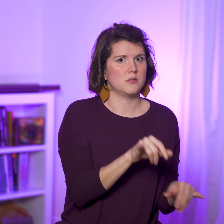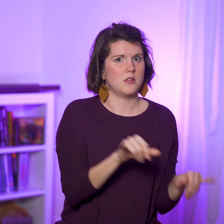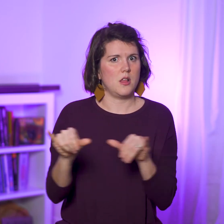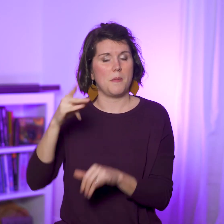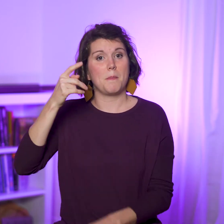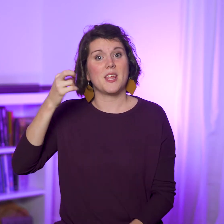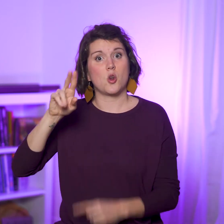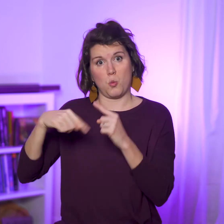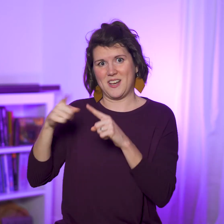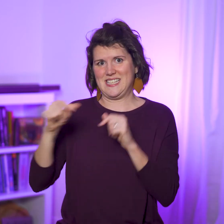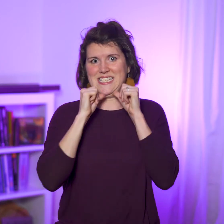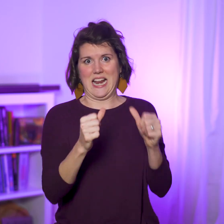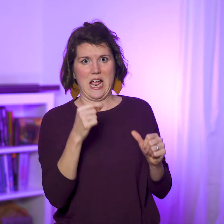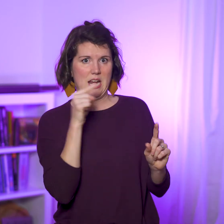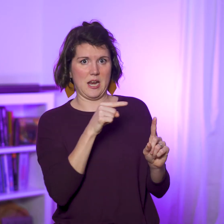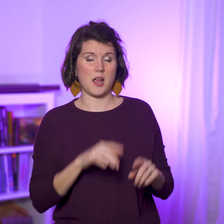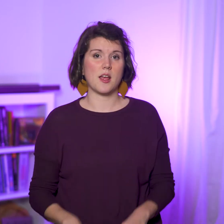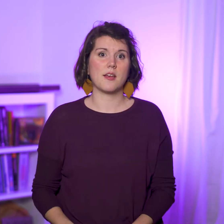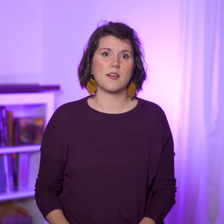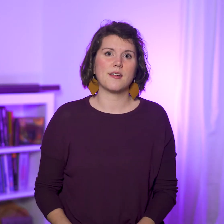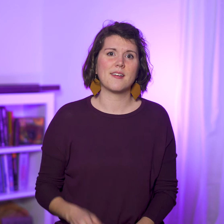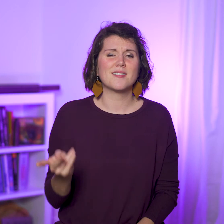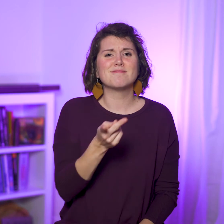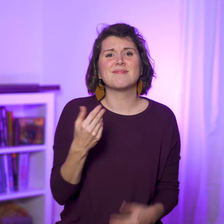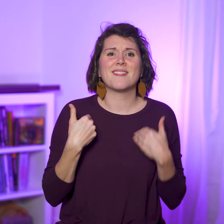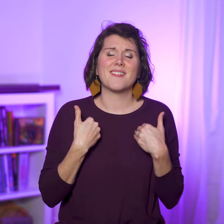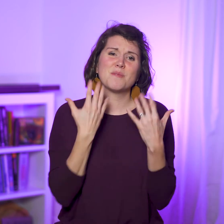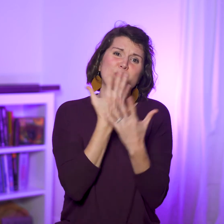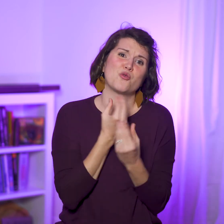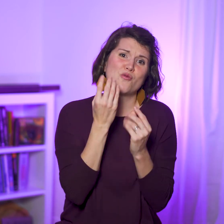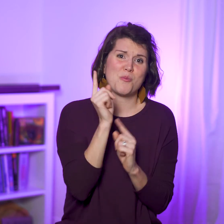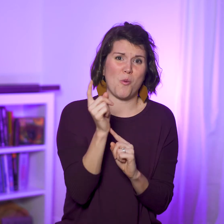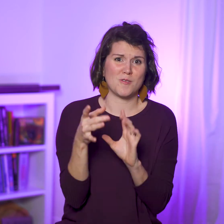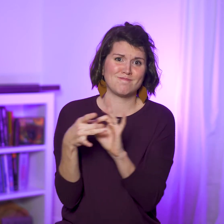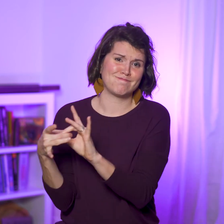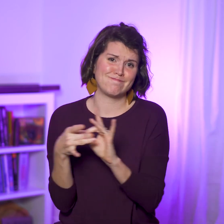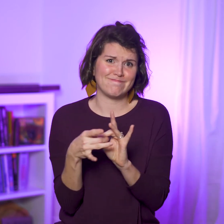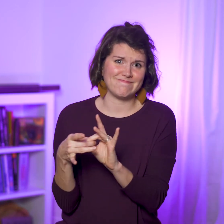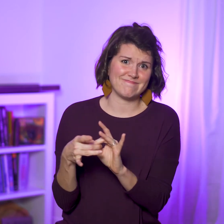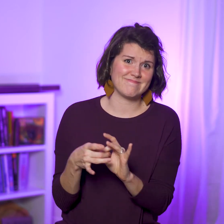like the one Peter was at when he denied Him. They have a beautiful moment of restoration.